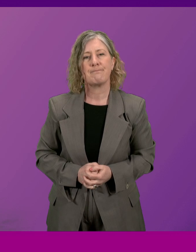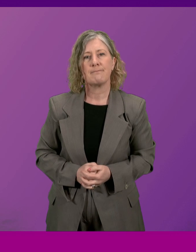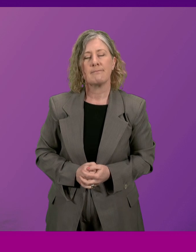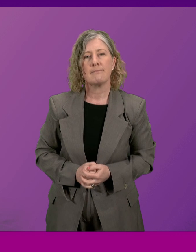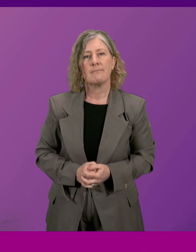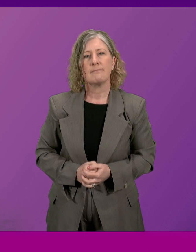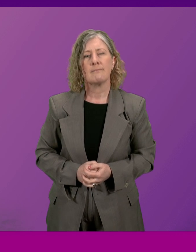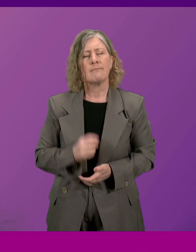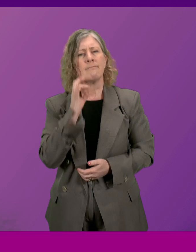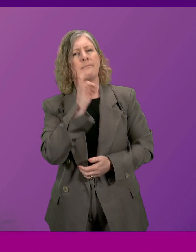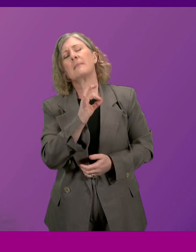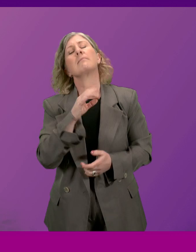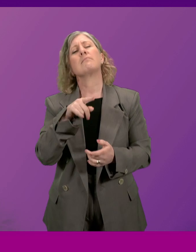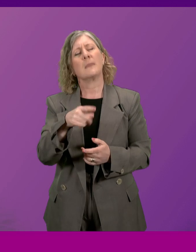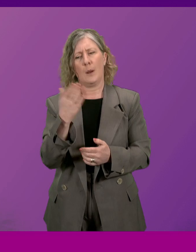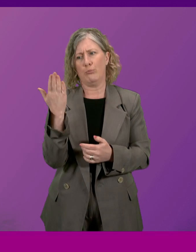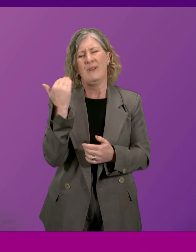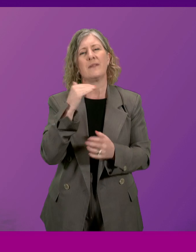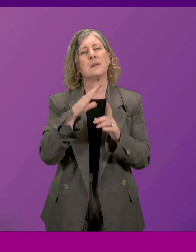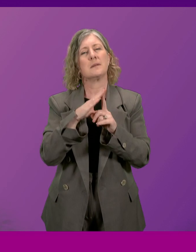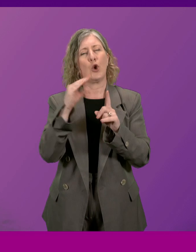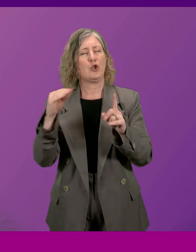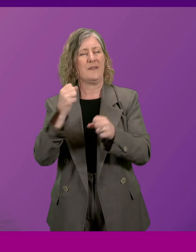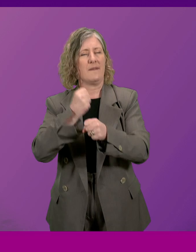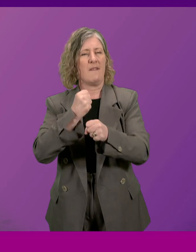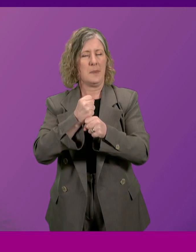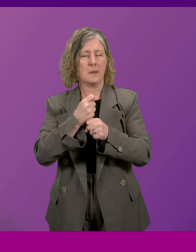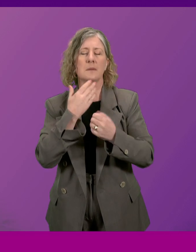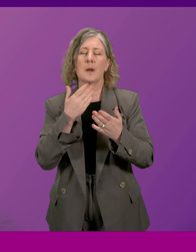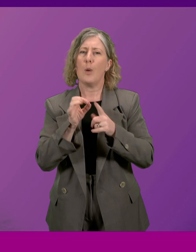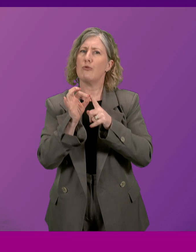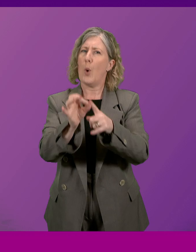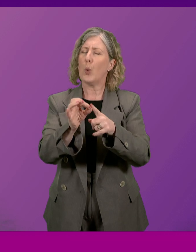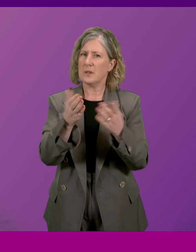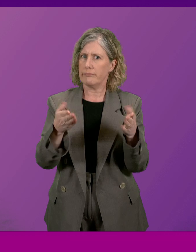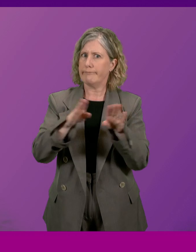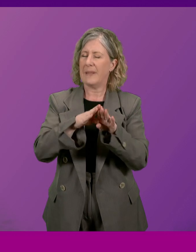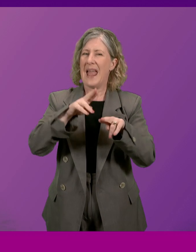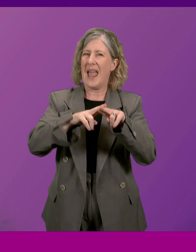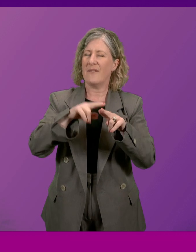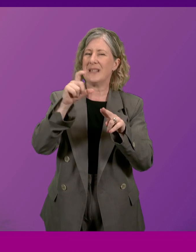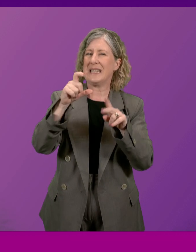When the previous Conservative Government proposed closing Foreign, Commonwealth and Development Office operations in East Kilbride, I stood with